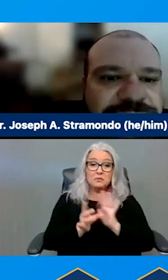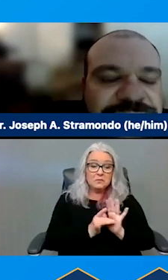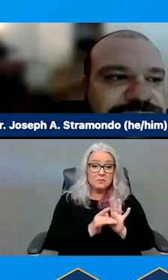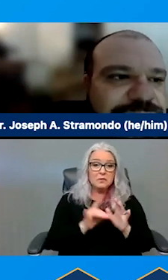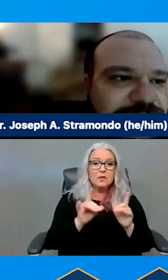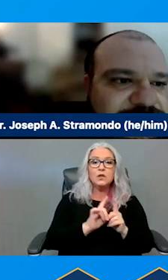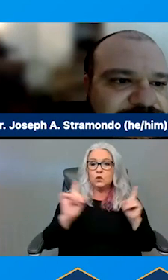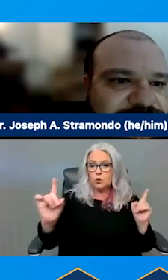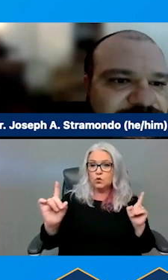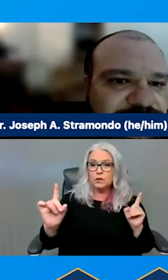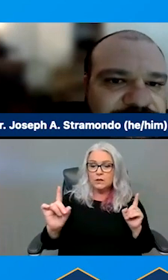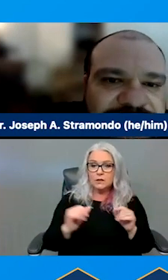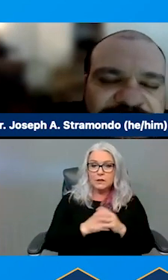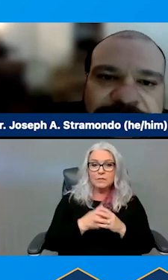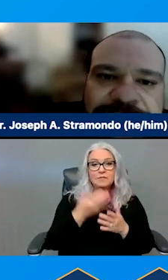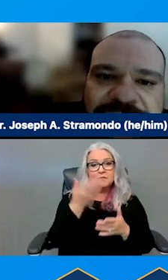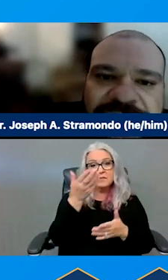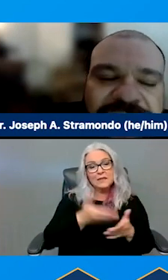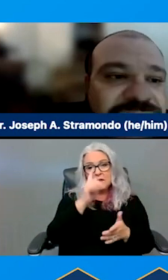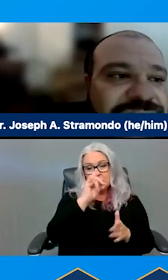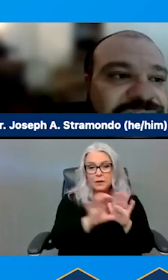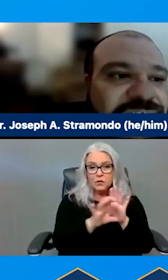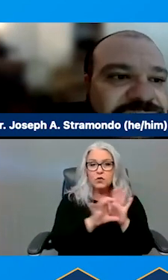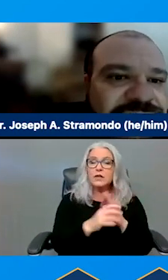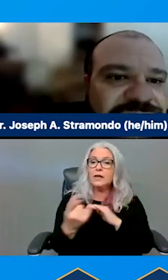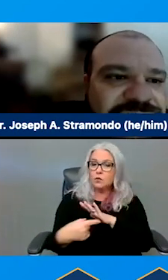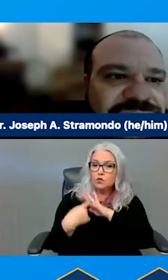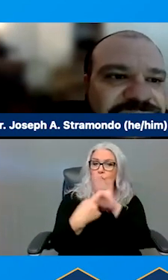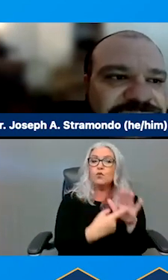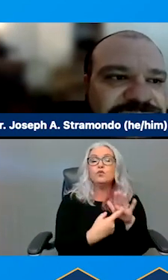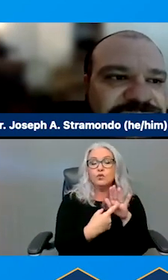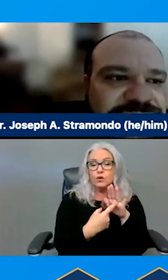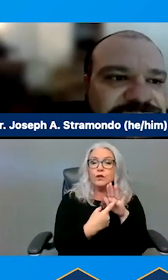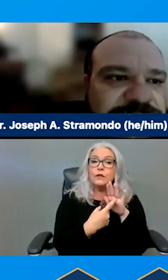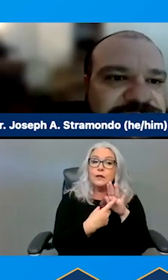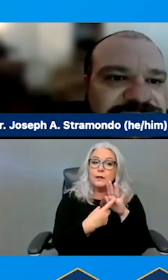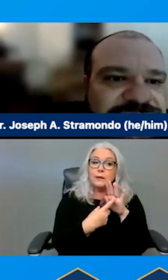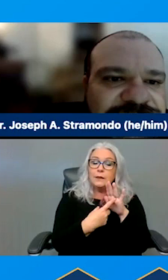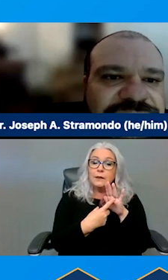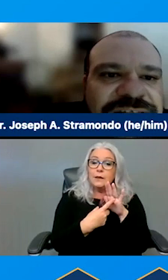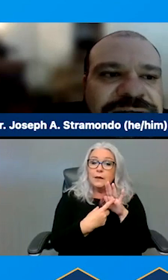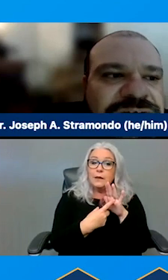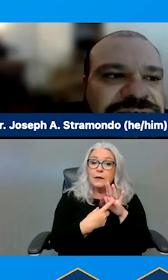All right. Here's a graphic that sort of makes up the background of the slide. It has a label of six feet and a bunch